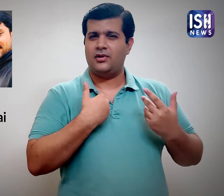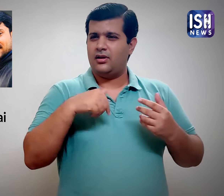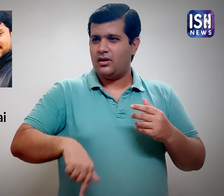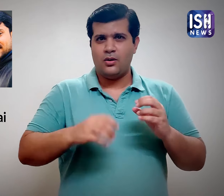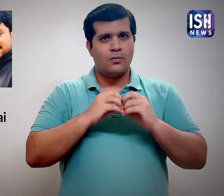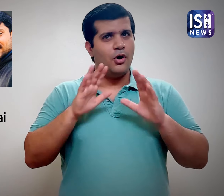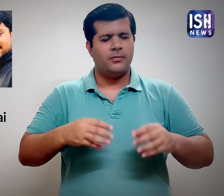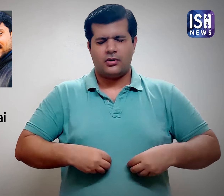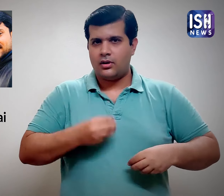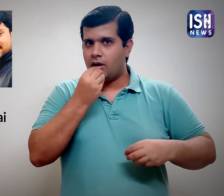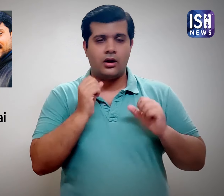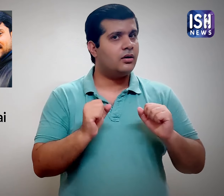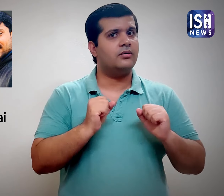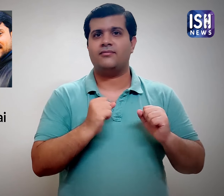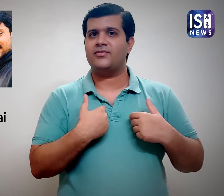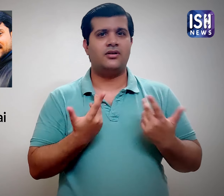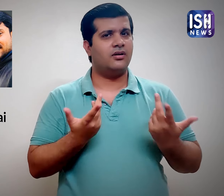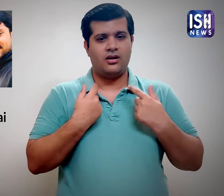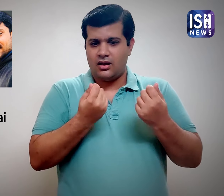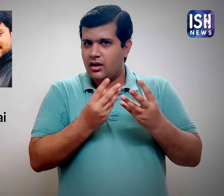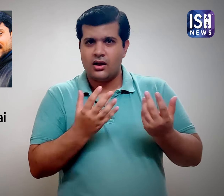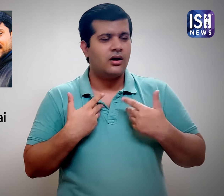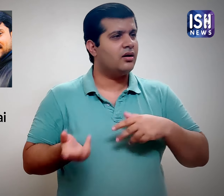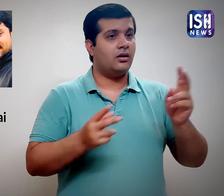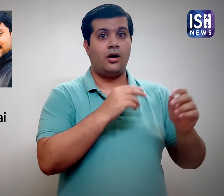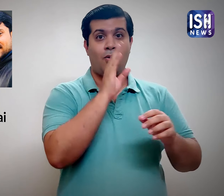As he was finding it very difficult to make ends meet in Mumbai.